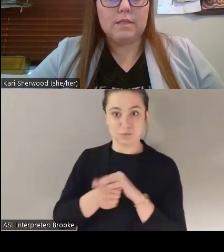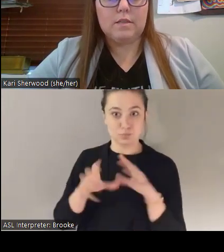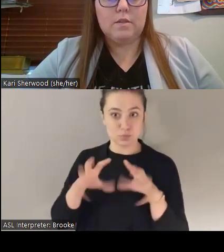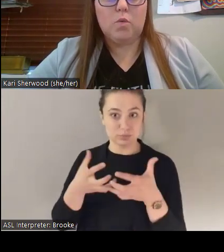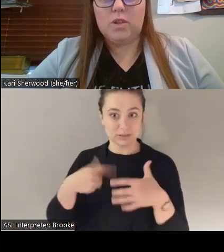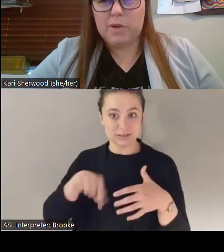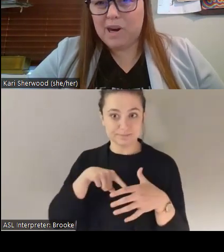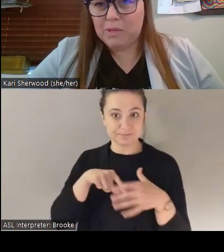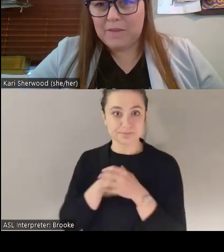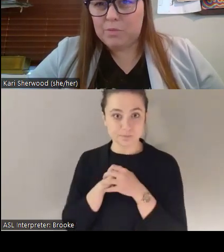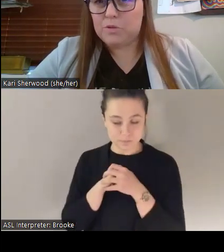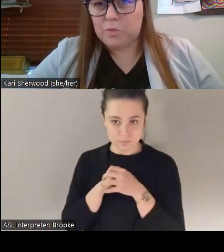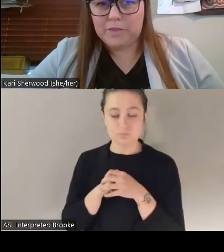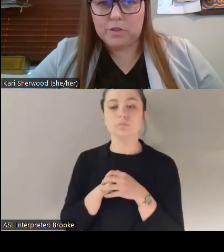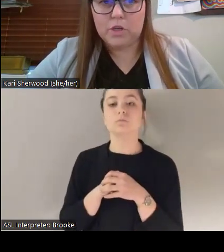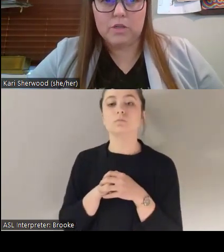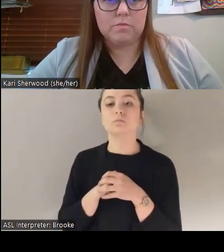and the one that we probably have the most research on